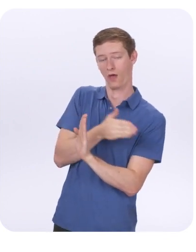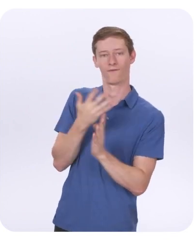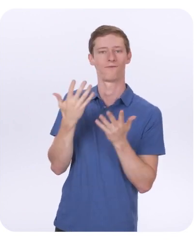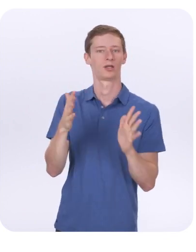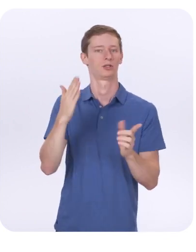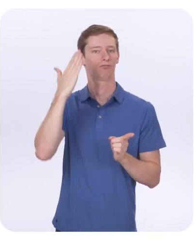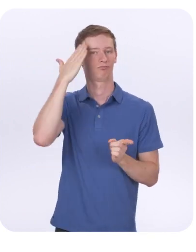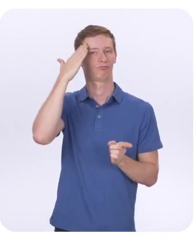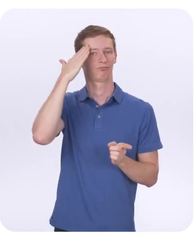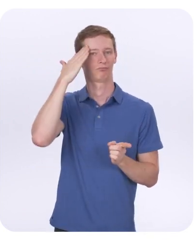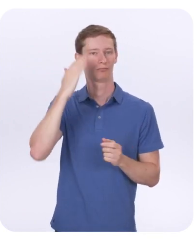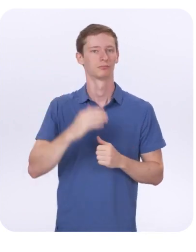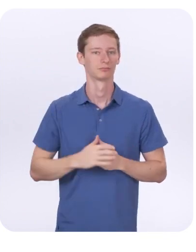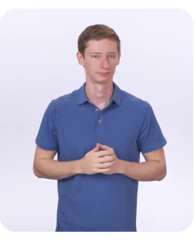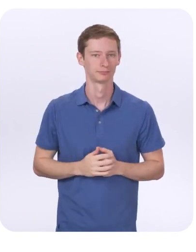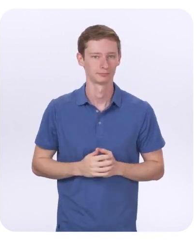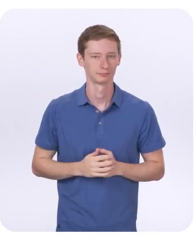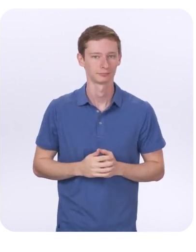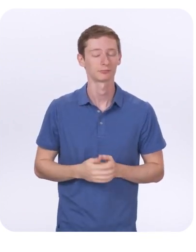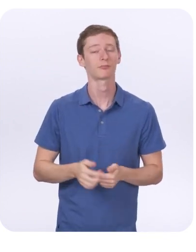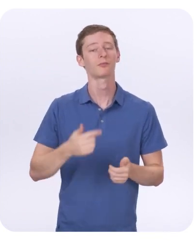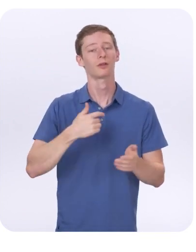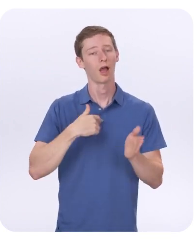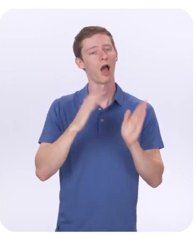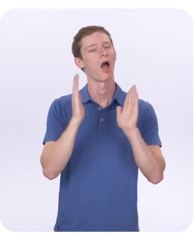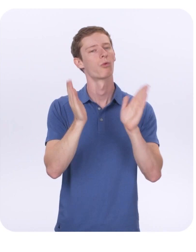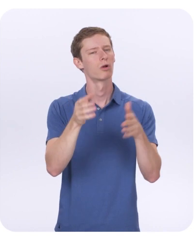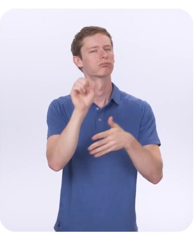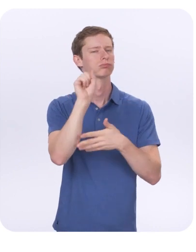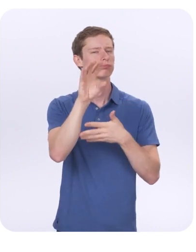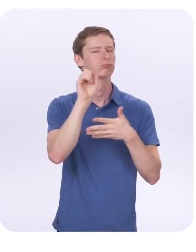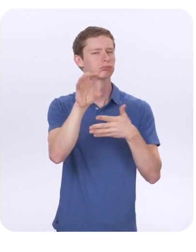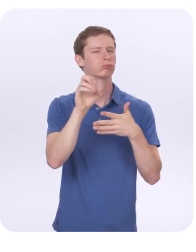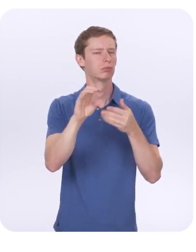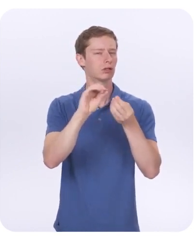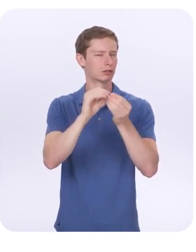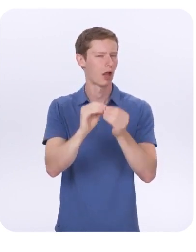Let me explain how we benchmark code generation models.